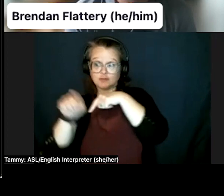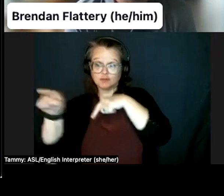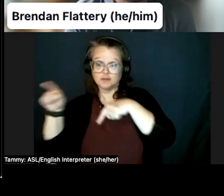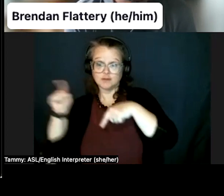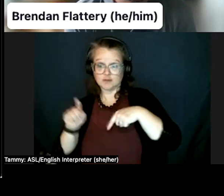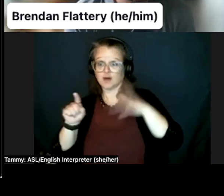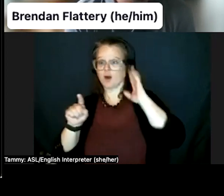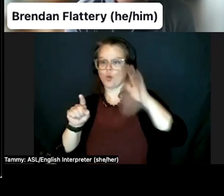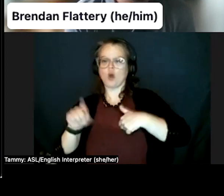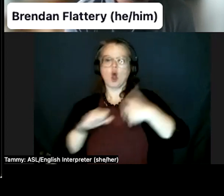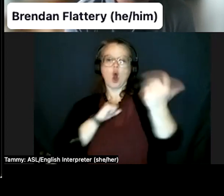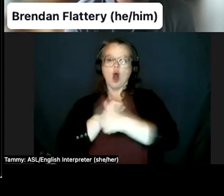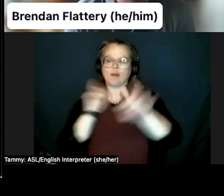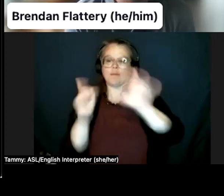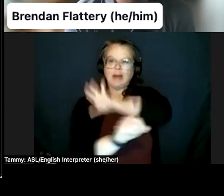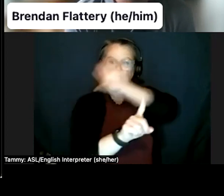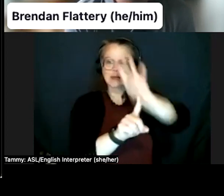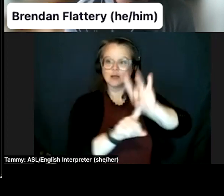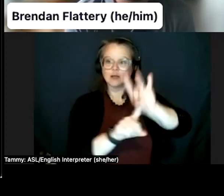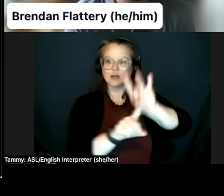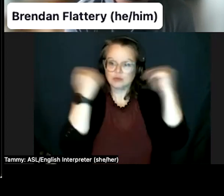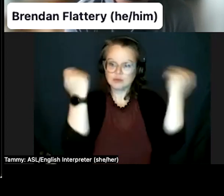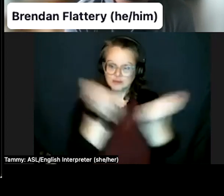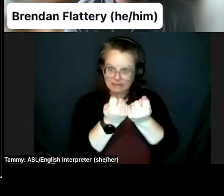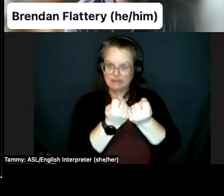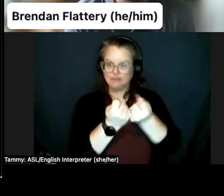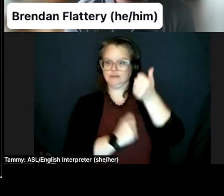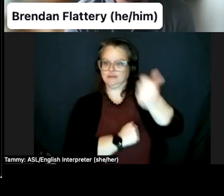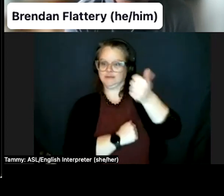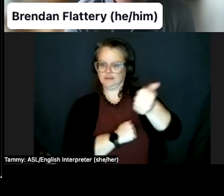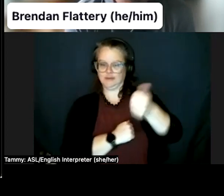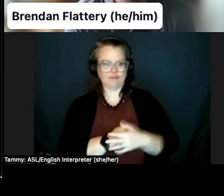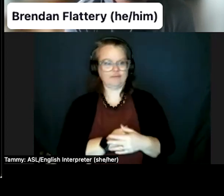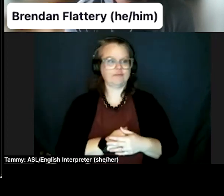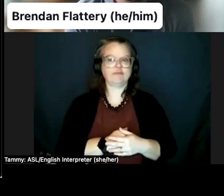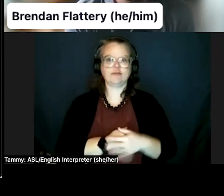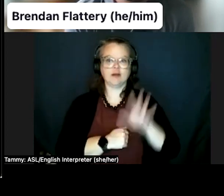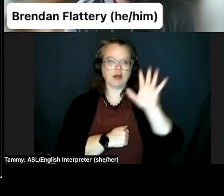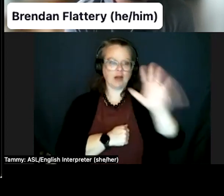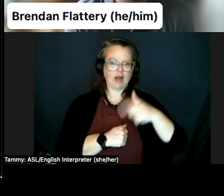start adding tasks. You can assign them to people. You can assign due dates. I think